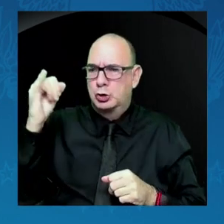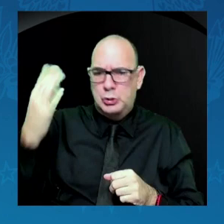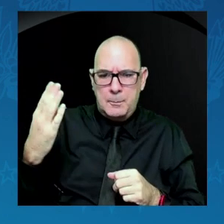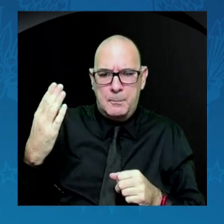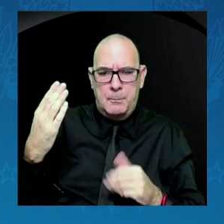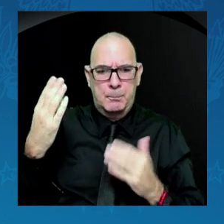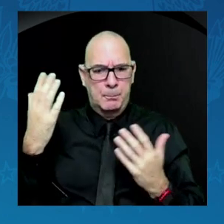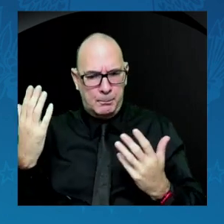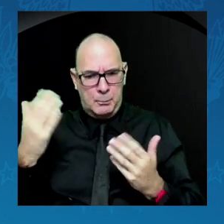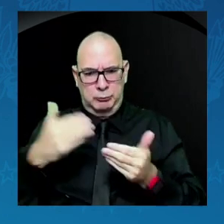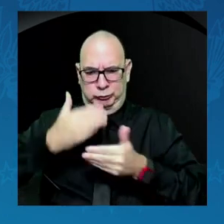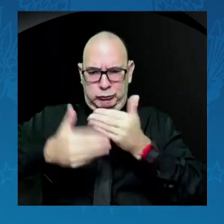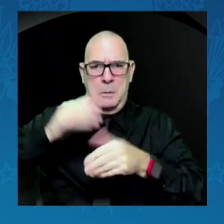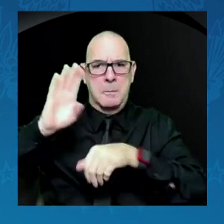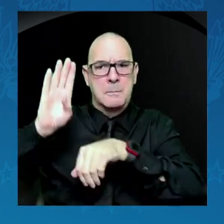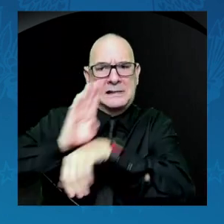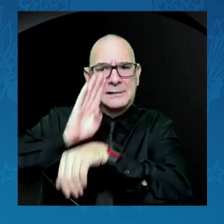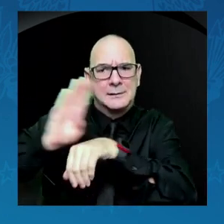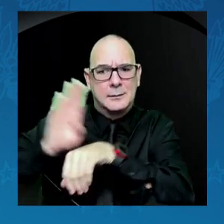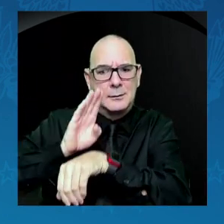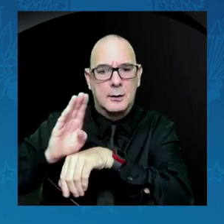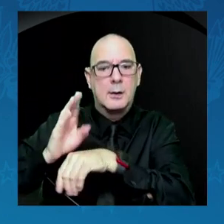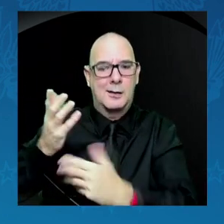that are all addressing climate change.